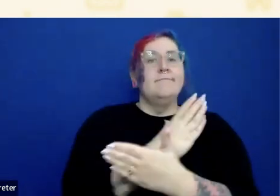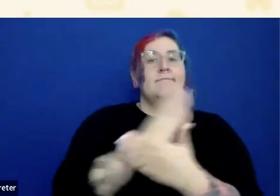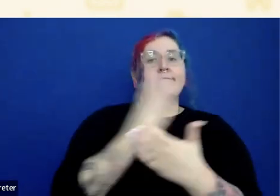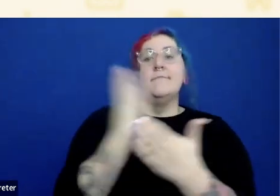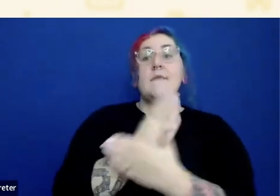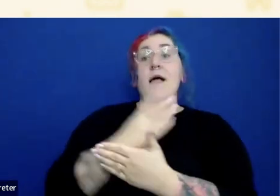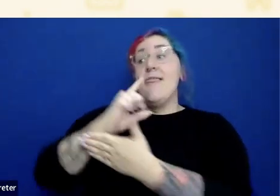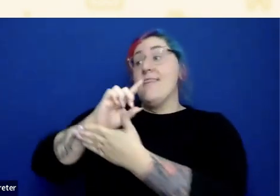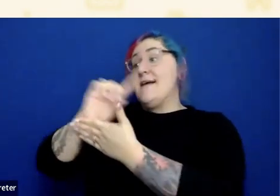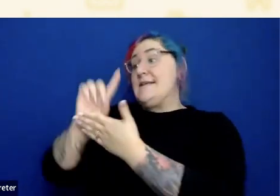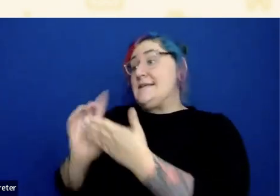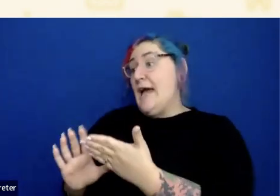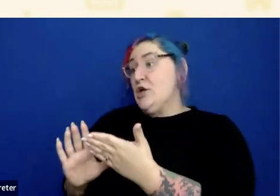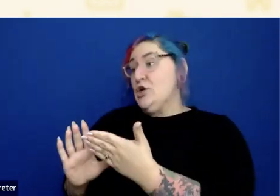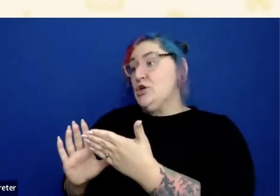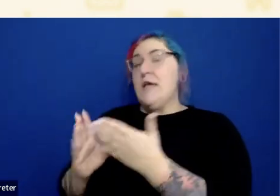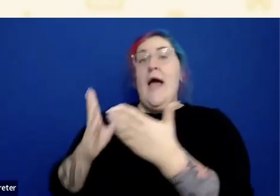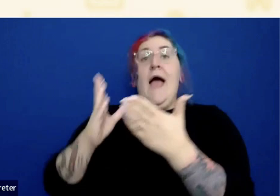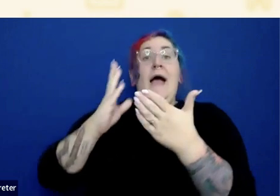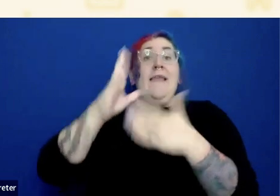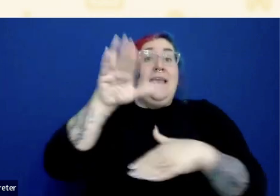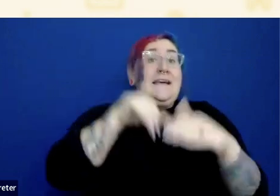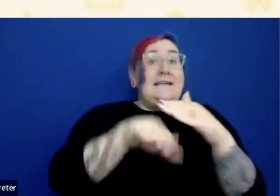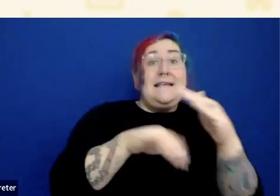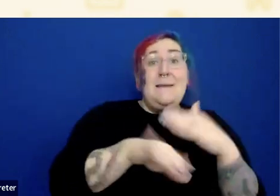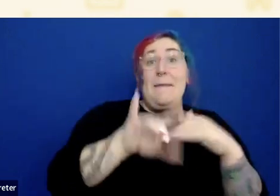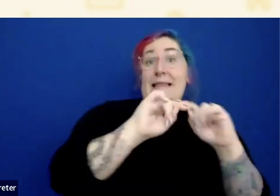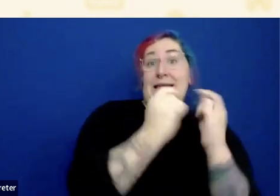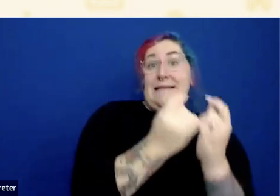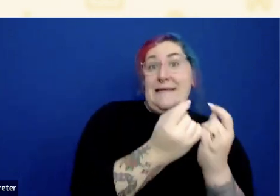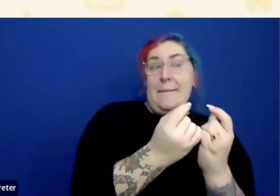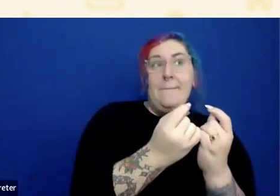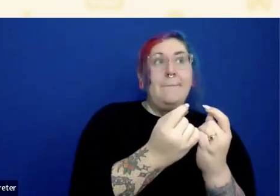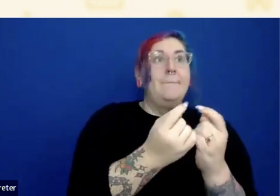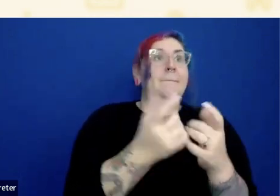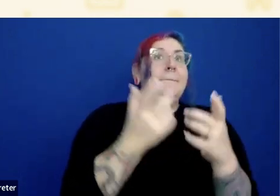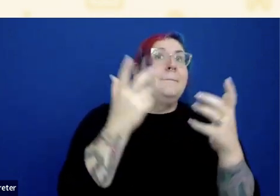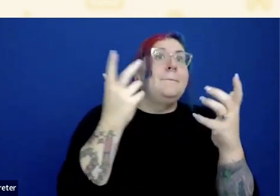How does the accessibility team integrate with other processes?